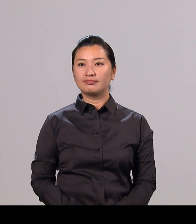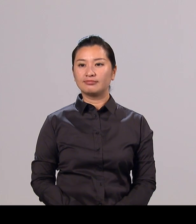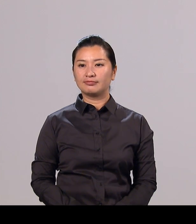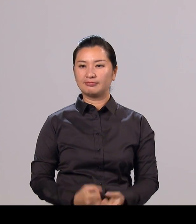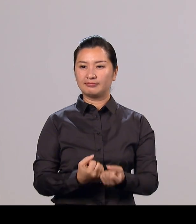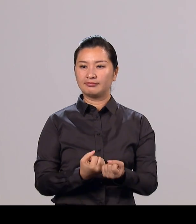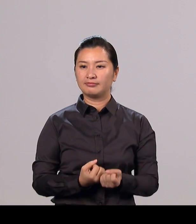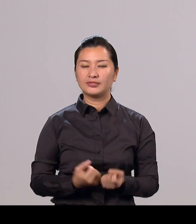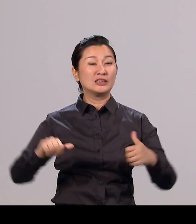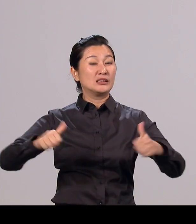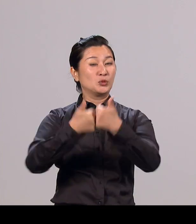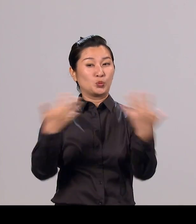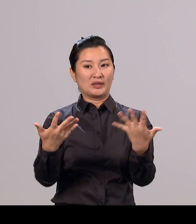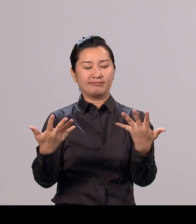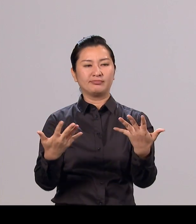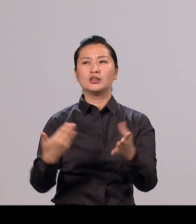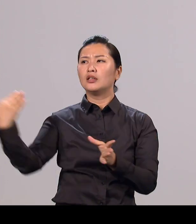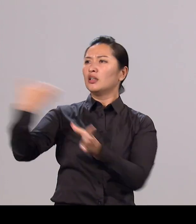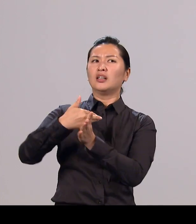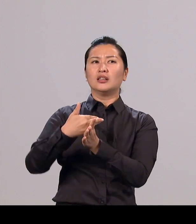Things are changing fast, old models are not working,